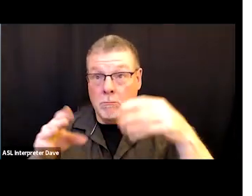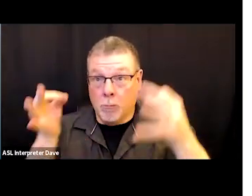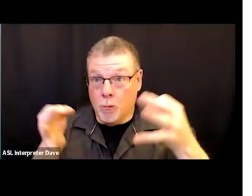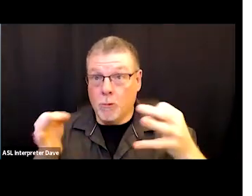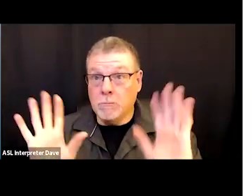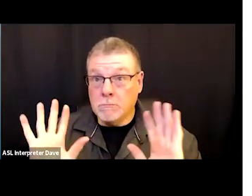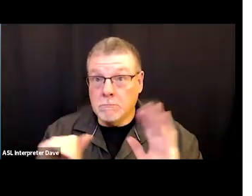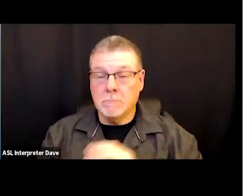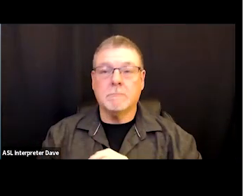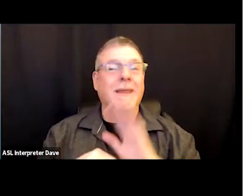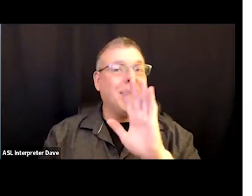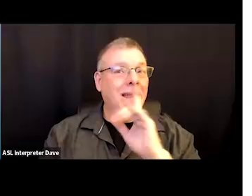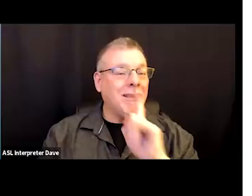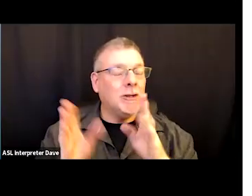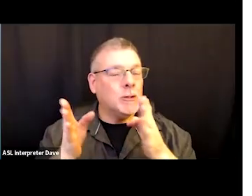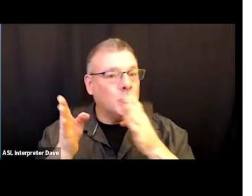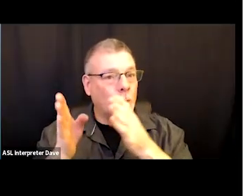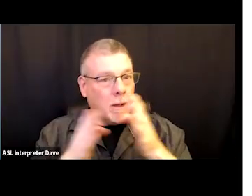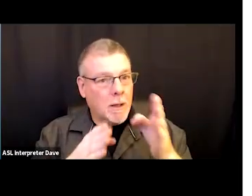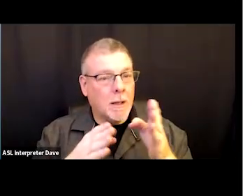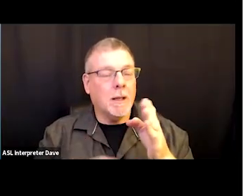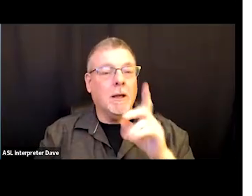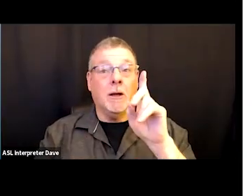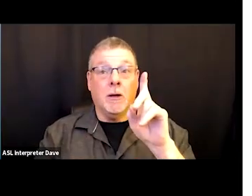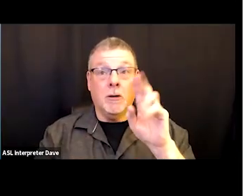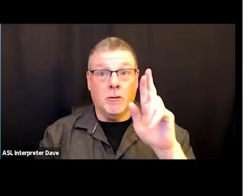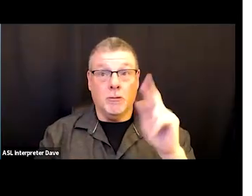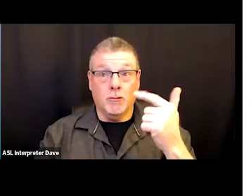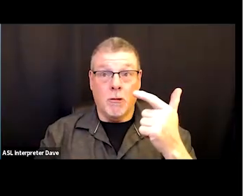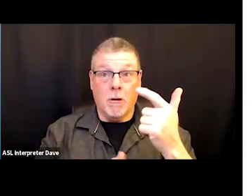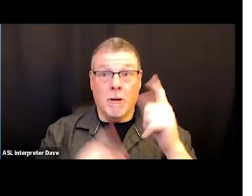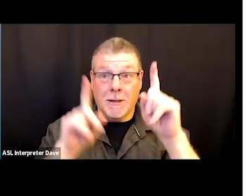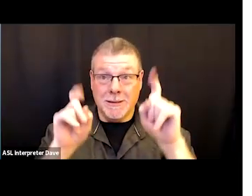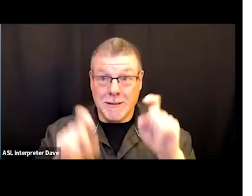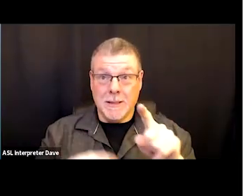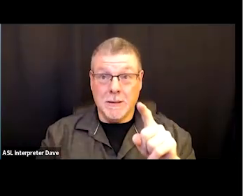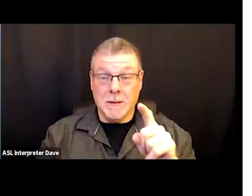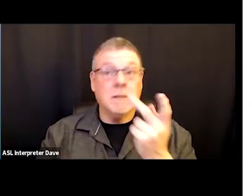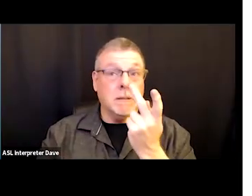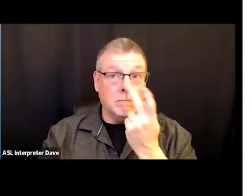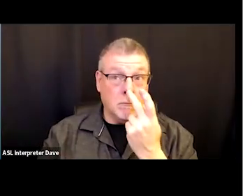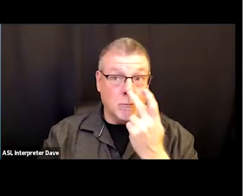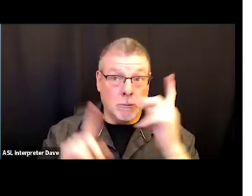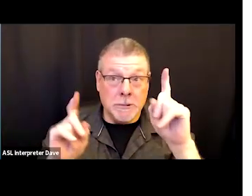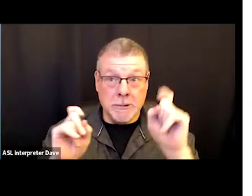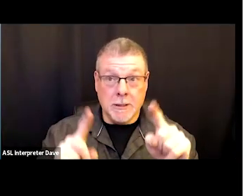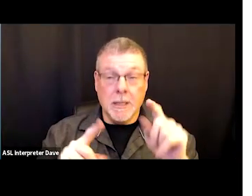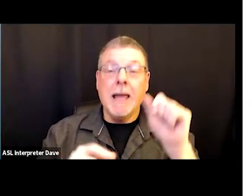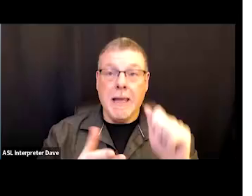There is a way in which drug tests can, a urine drug test, can be collected